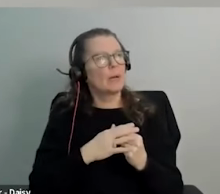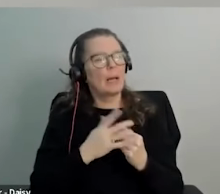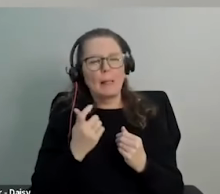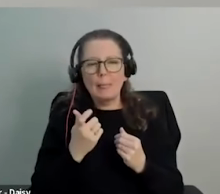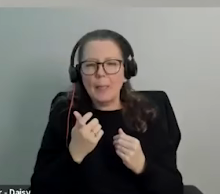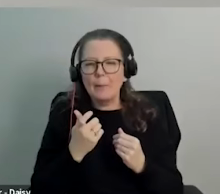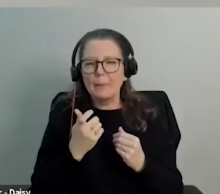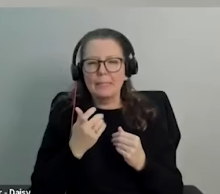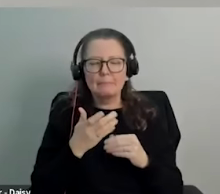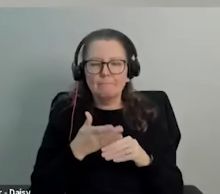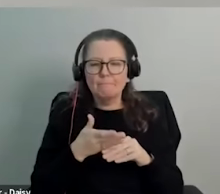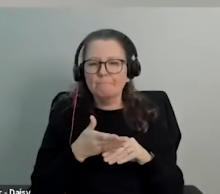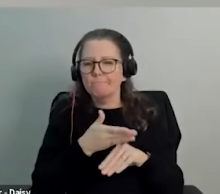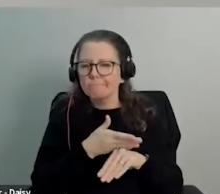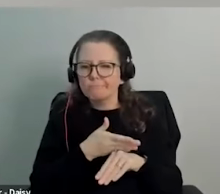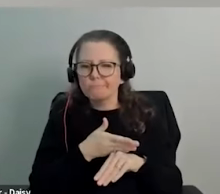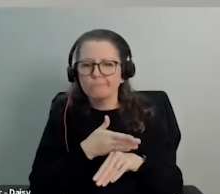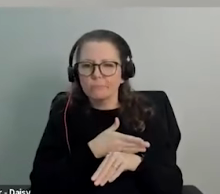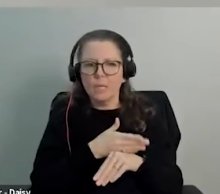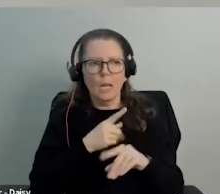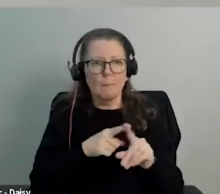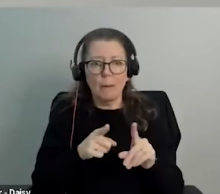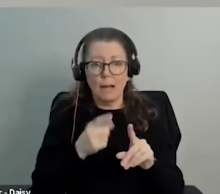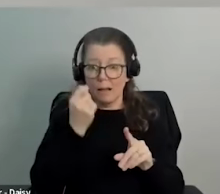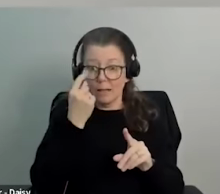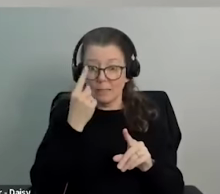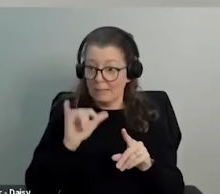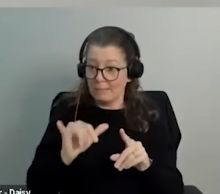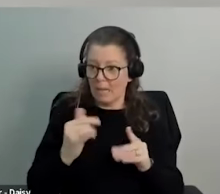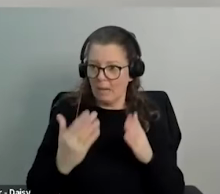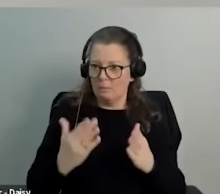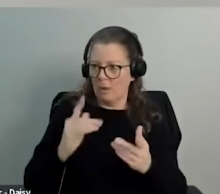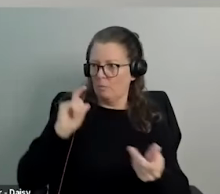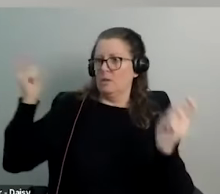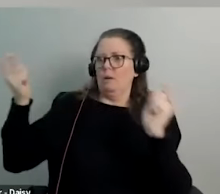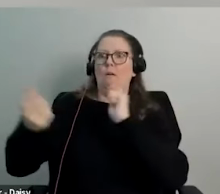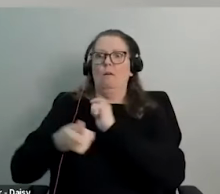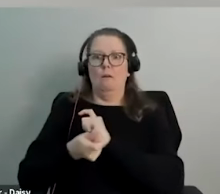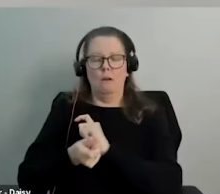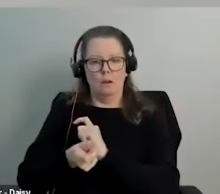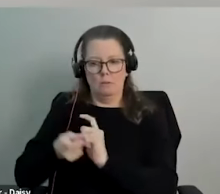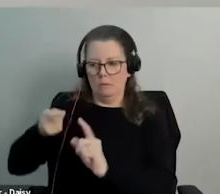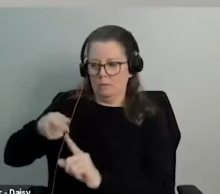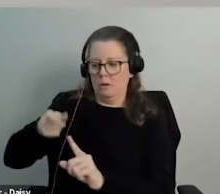for some people, maybe absolutely transformative for someone with a disability. So I think back